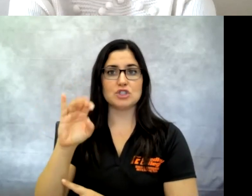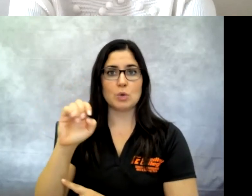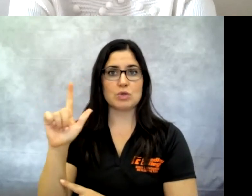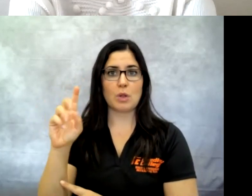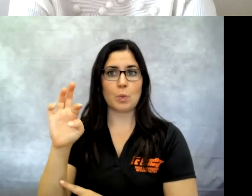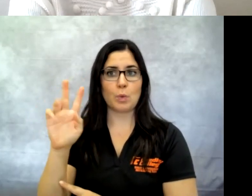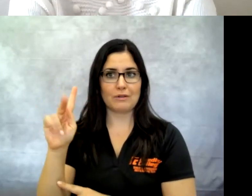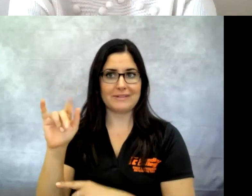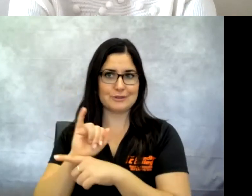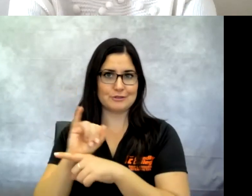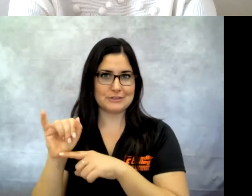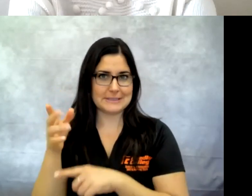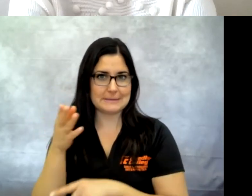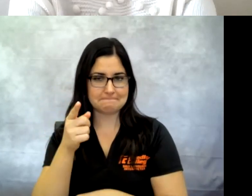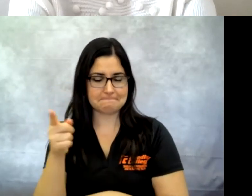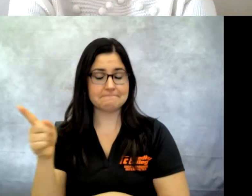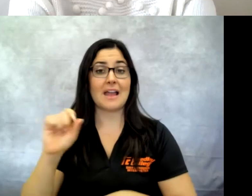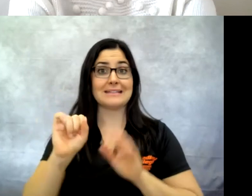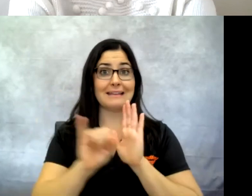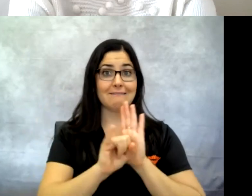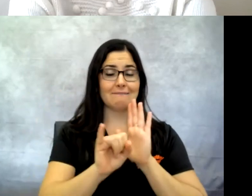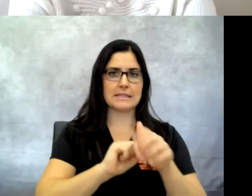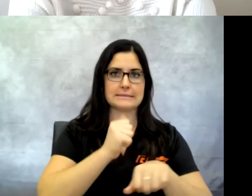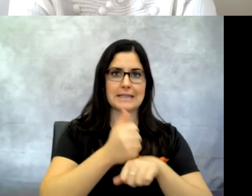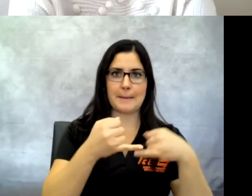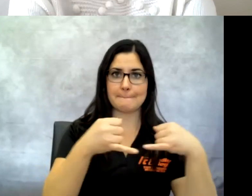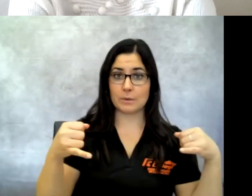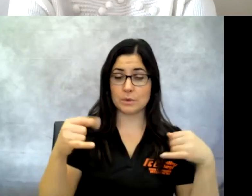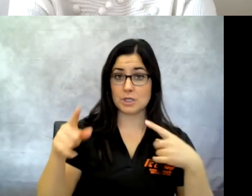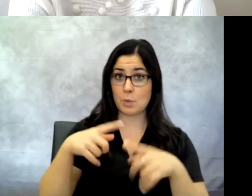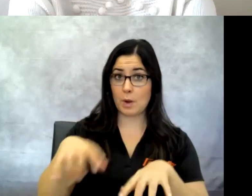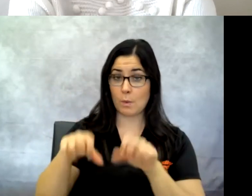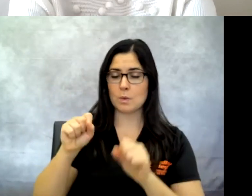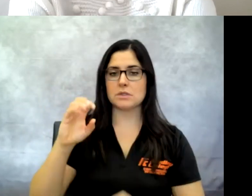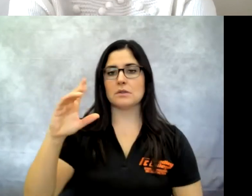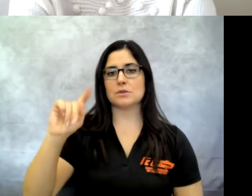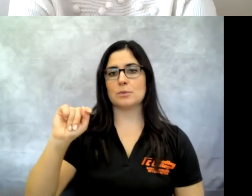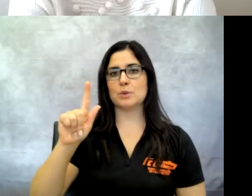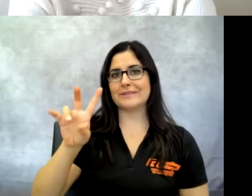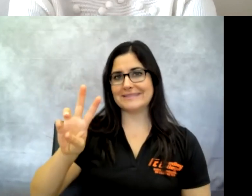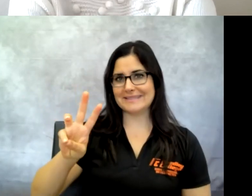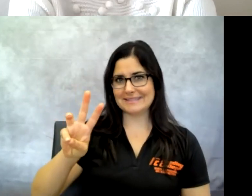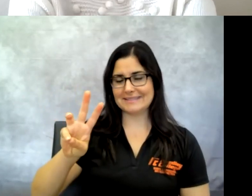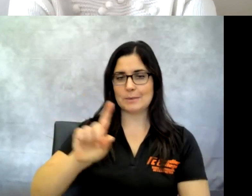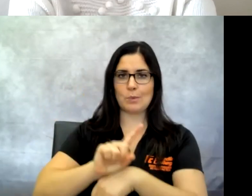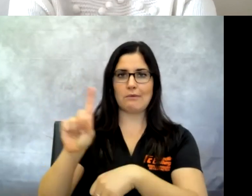That will be on October 26. Also at 1:00. So be on the lookout in your email for the information to register for that.